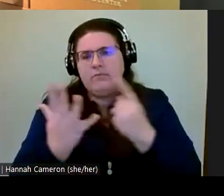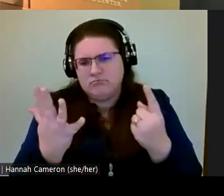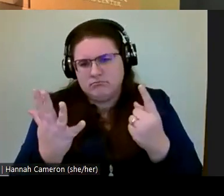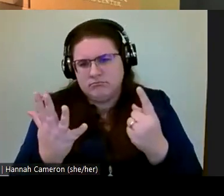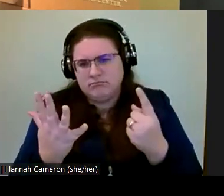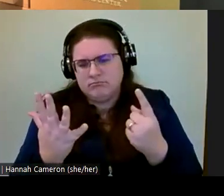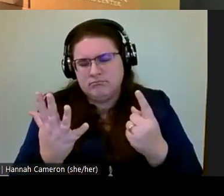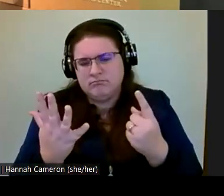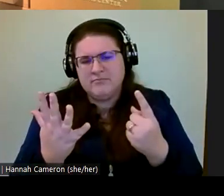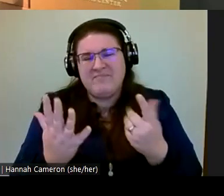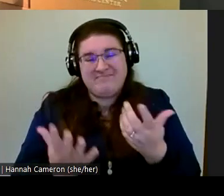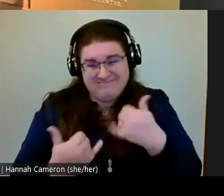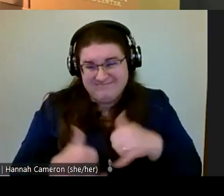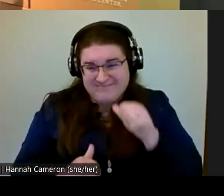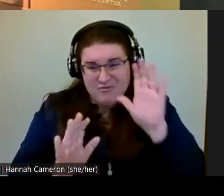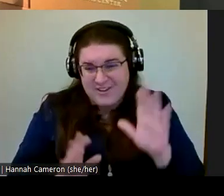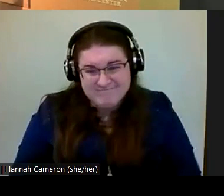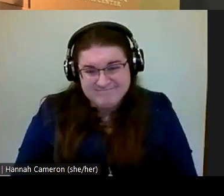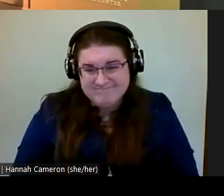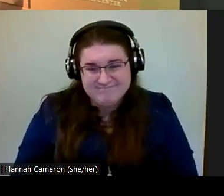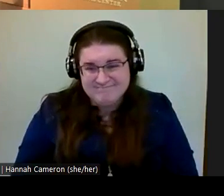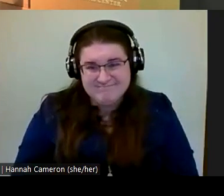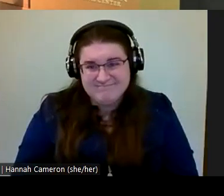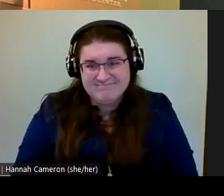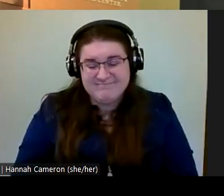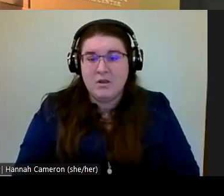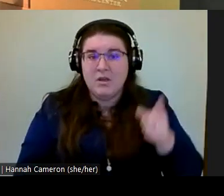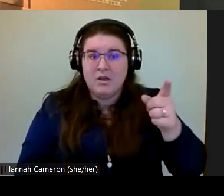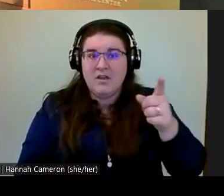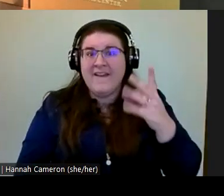couple minutes ago that this is 15 times worse than cancer in terms of its population health